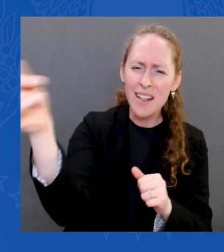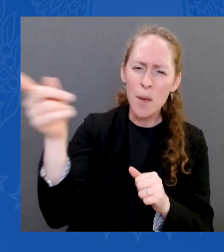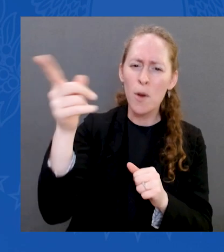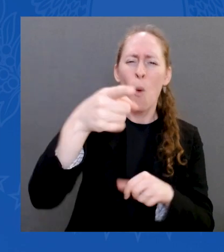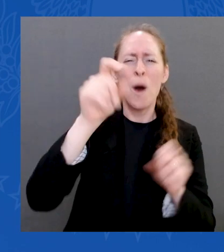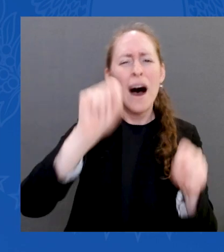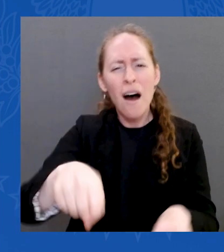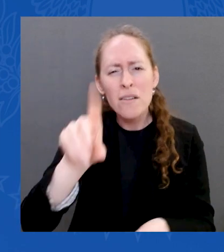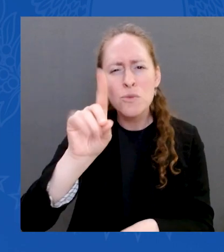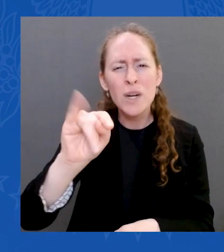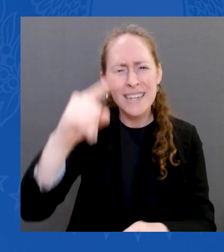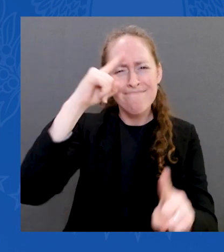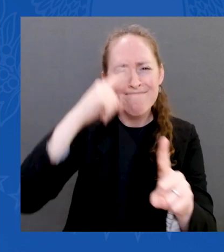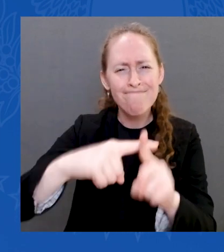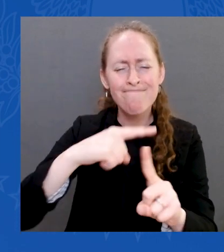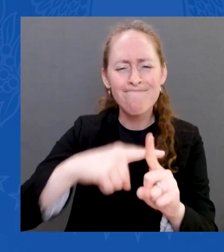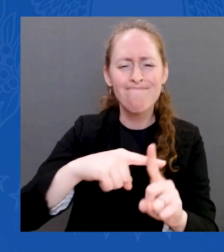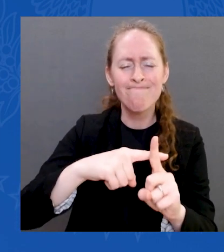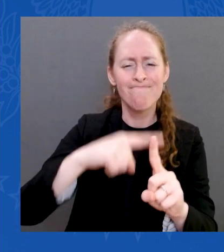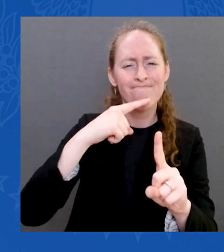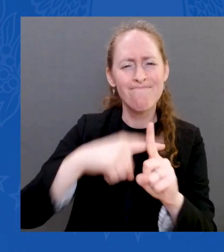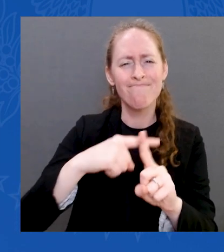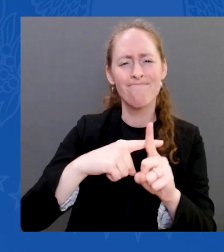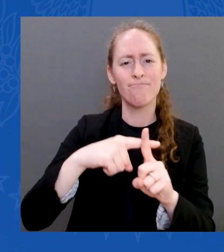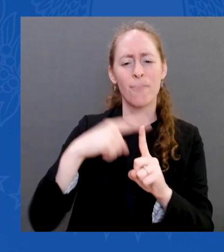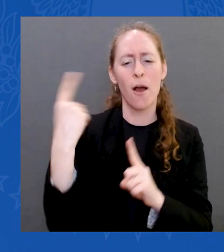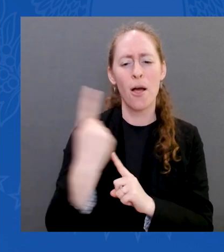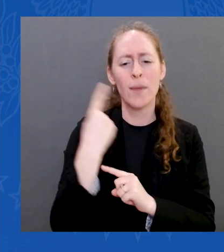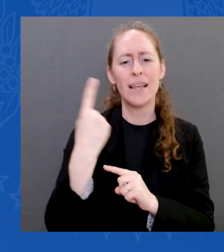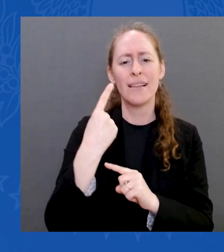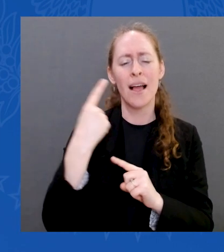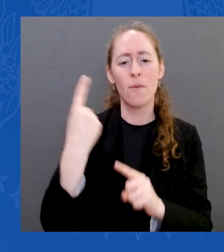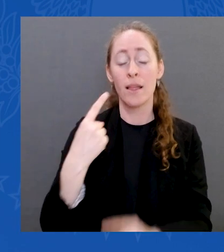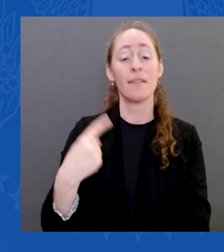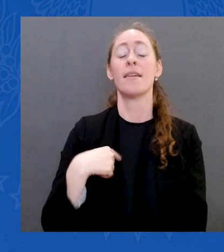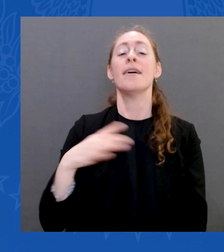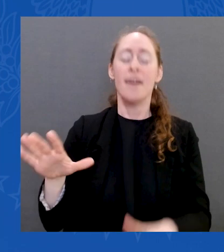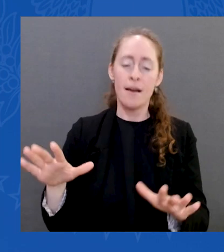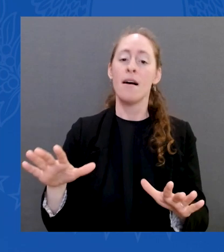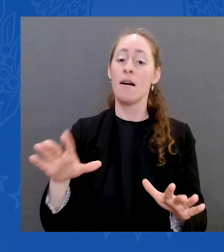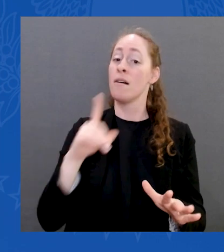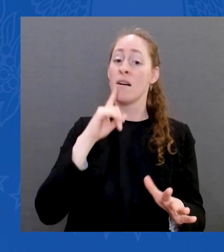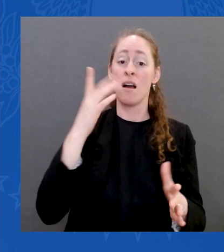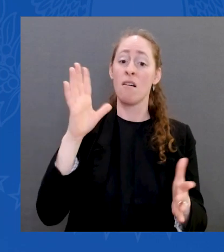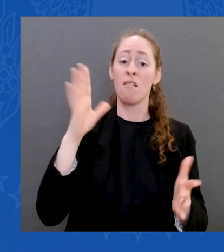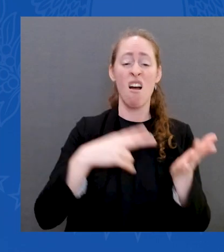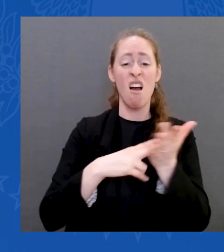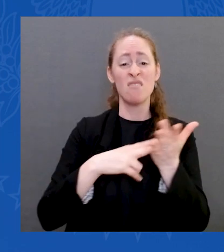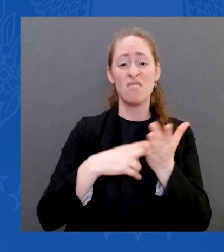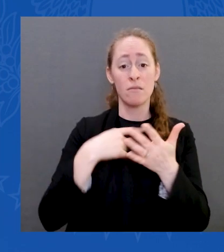My point is this: that I had teachers -- I can name the ones through grade school, high school, and even college.